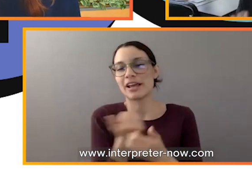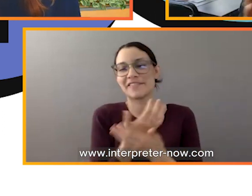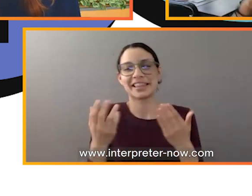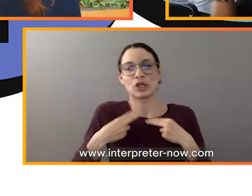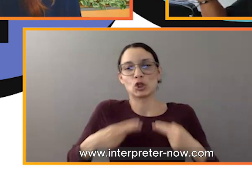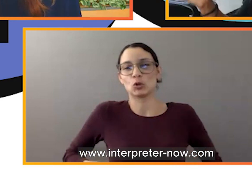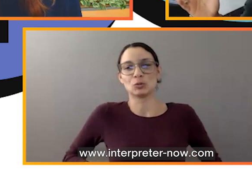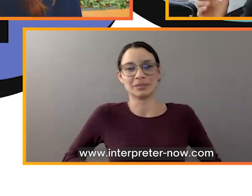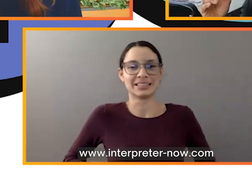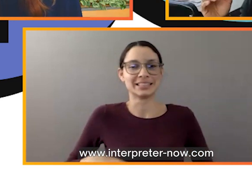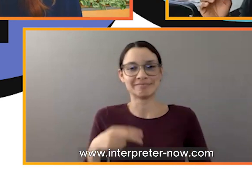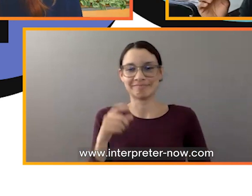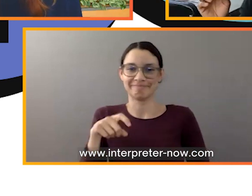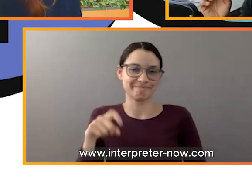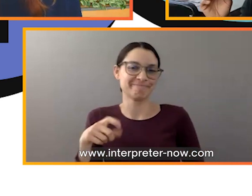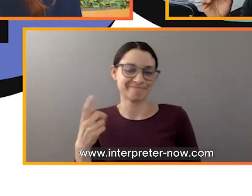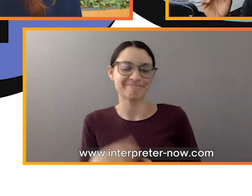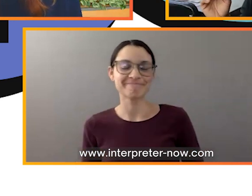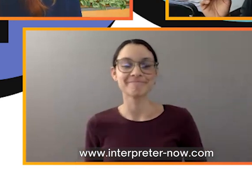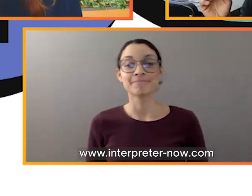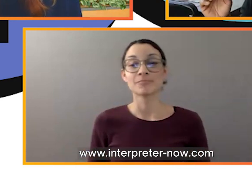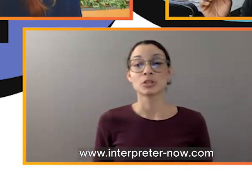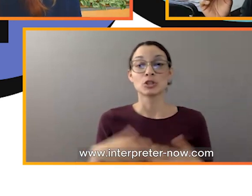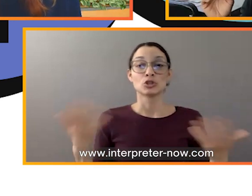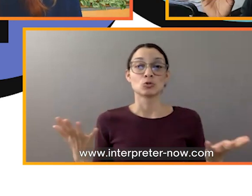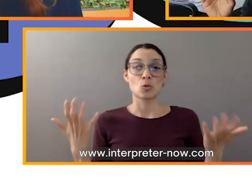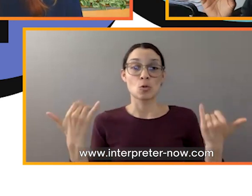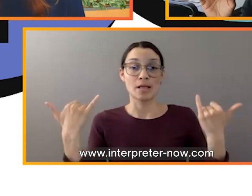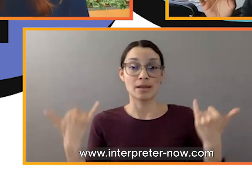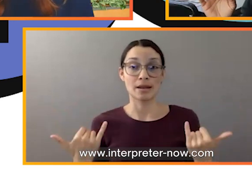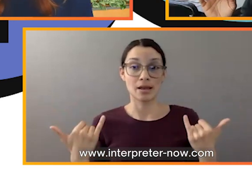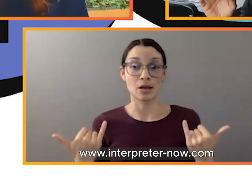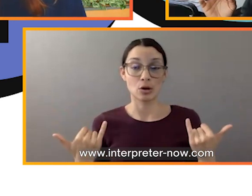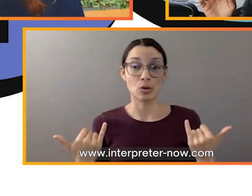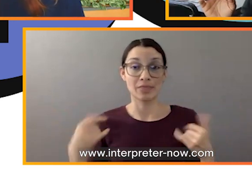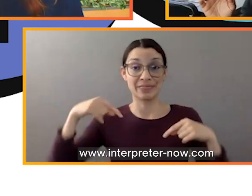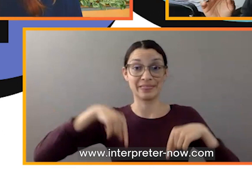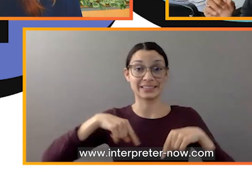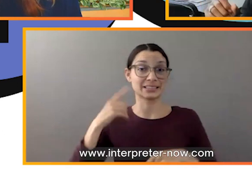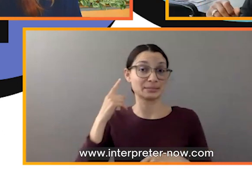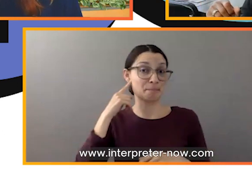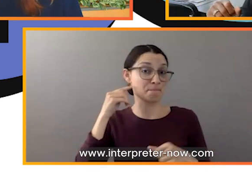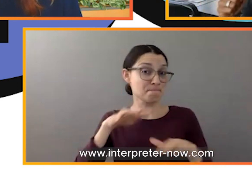So we're on this podcast, this is three years of doing the podcast.